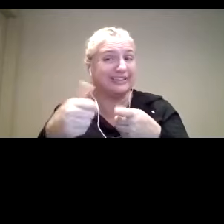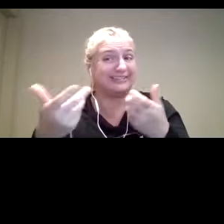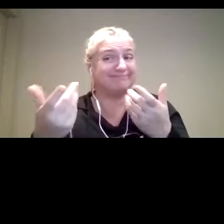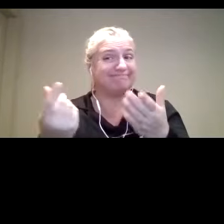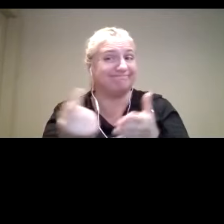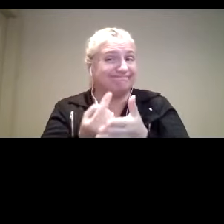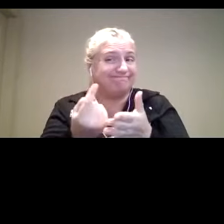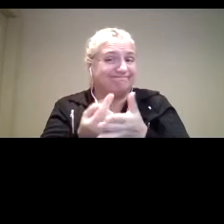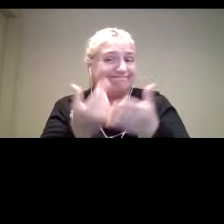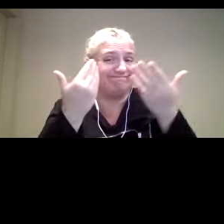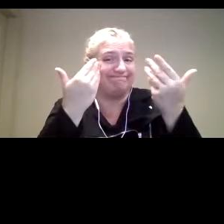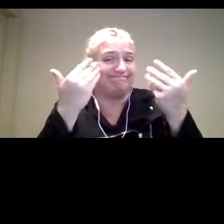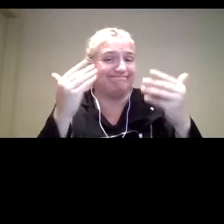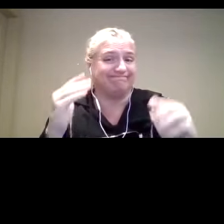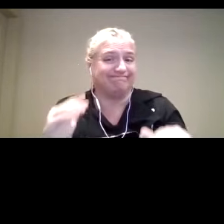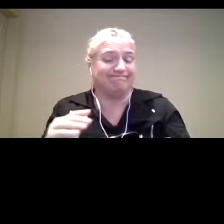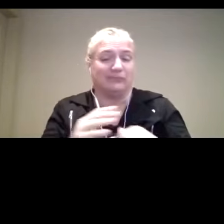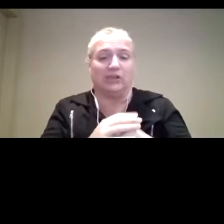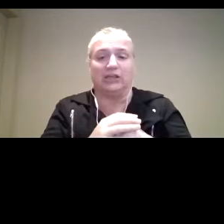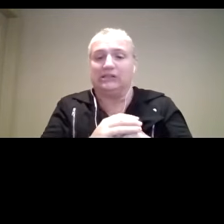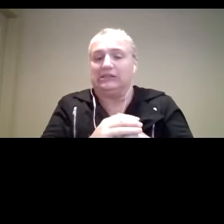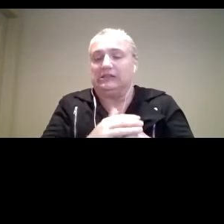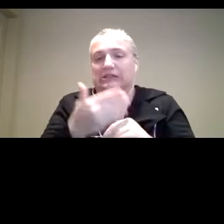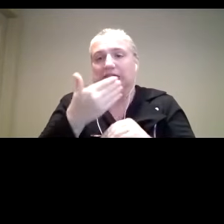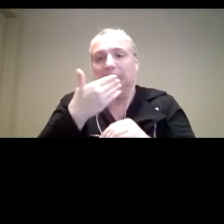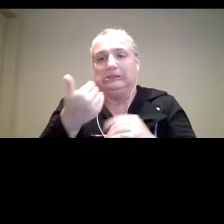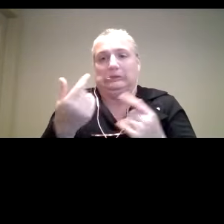So, I think the best thing to advise